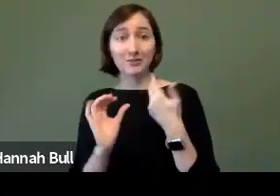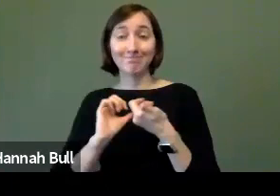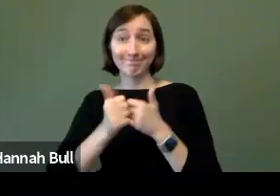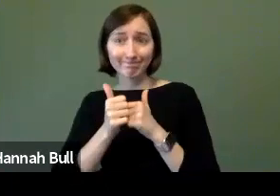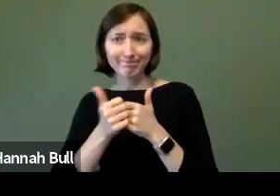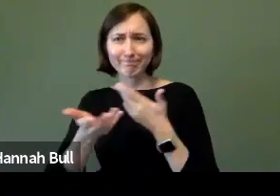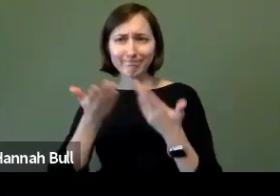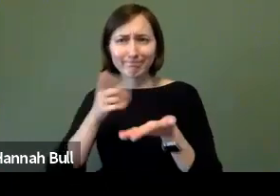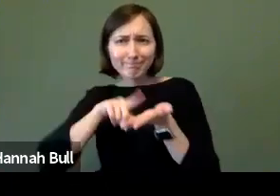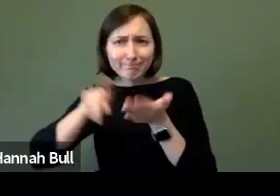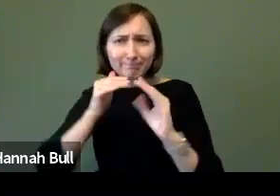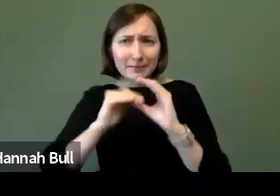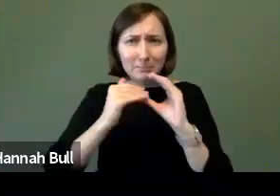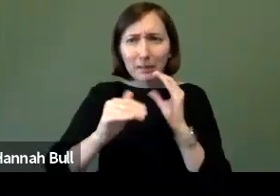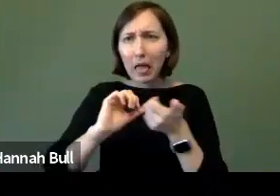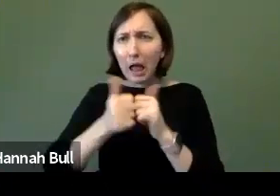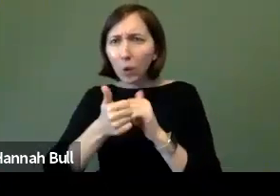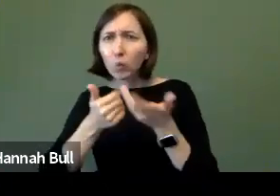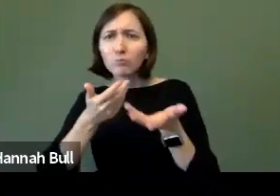and stay connected with friends and family.